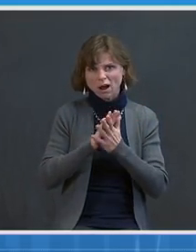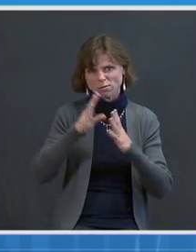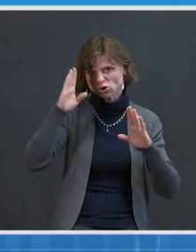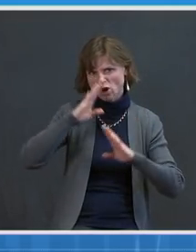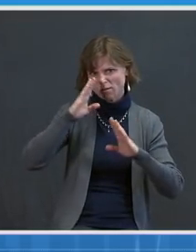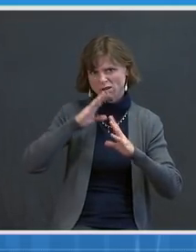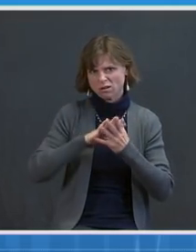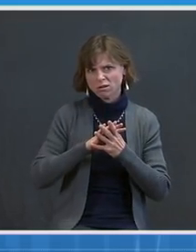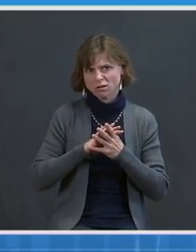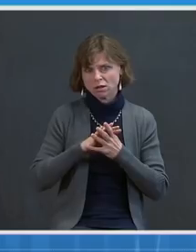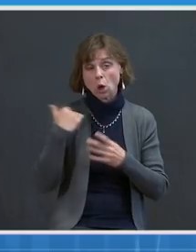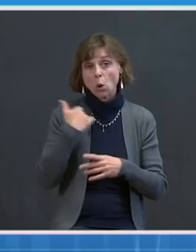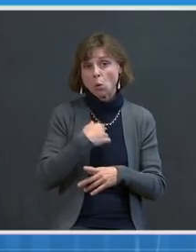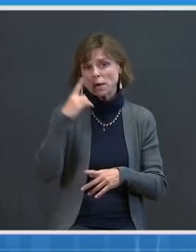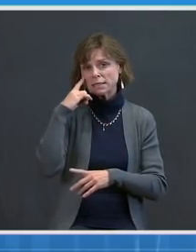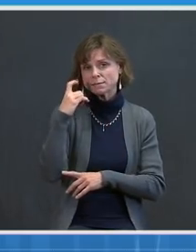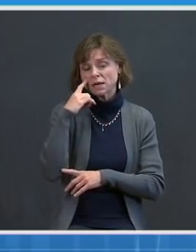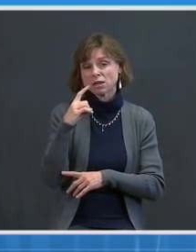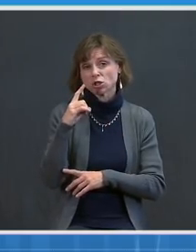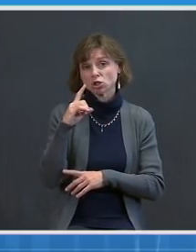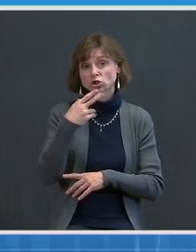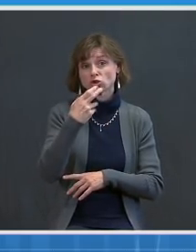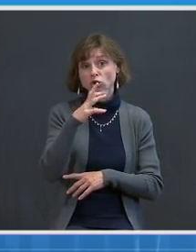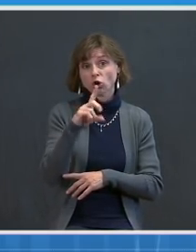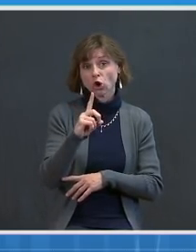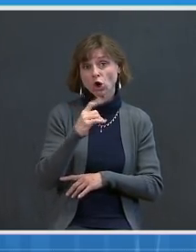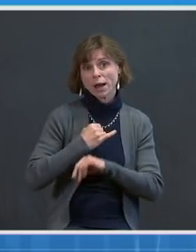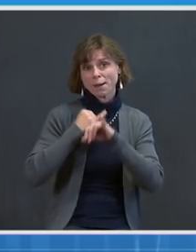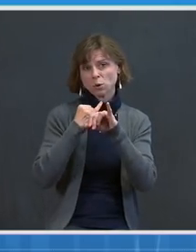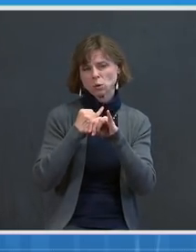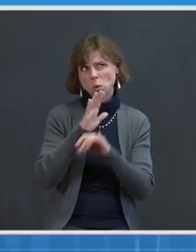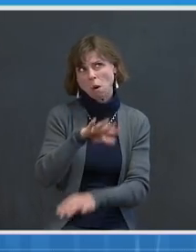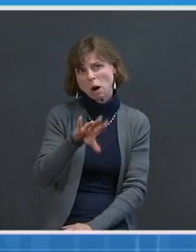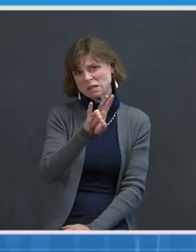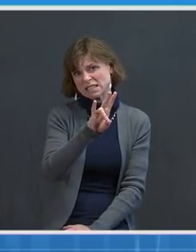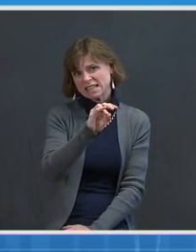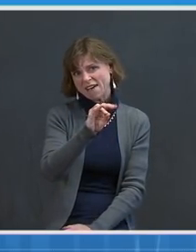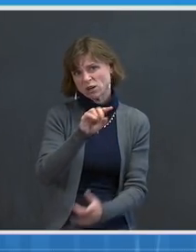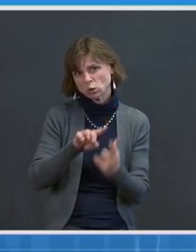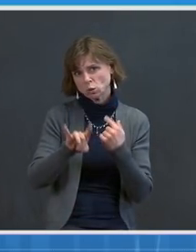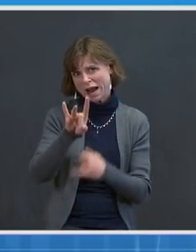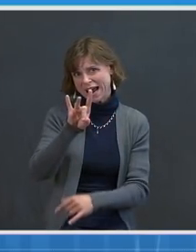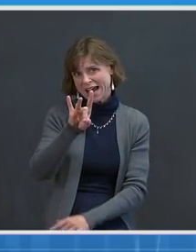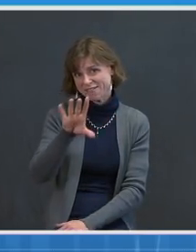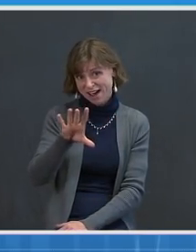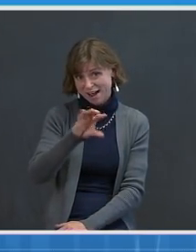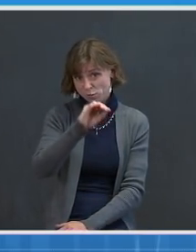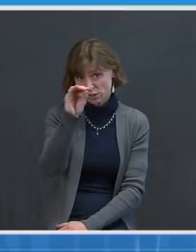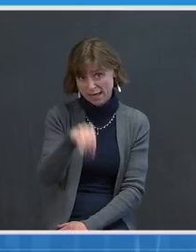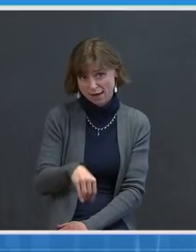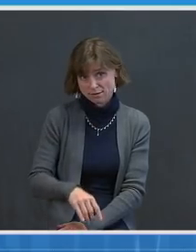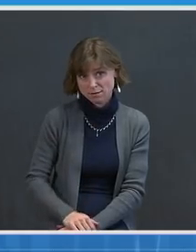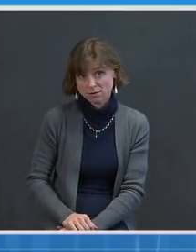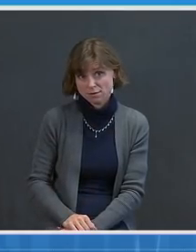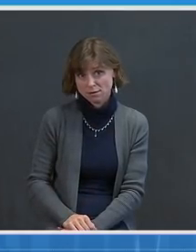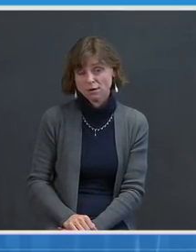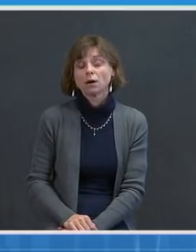that the herd immunity level will be about 70 to 85 percent. And that's the time that we believe,